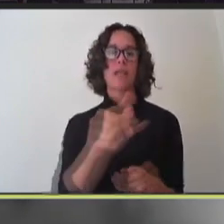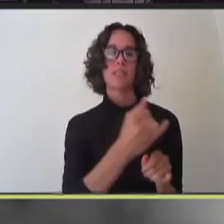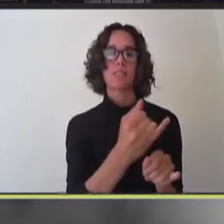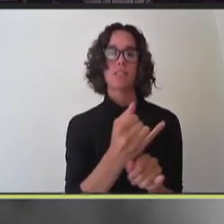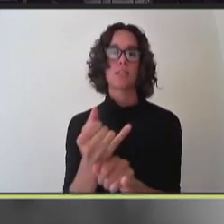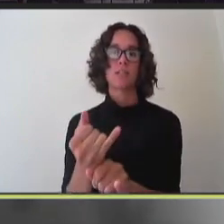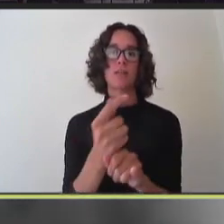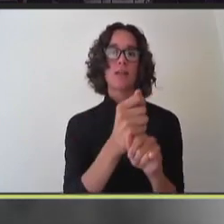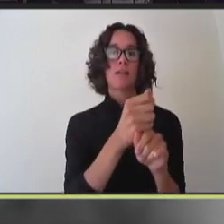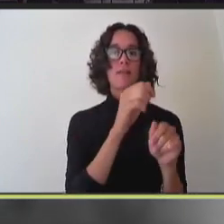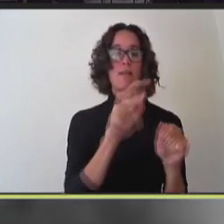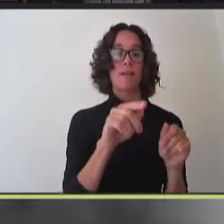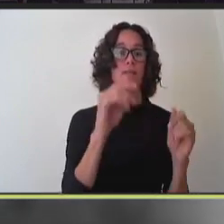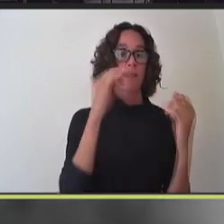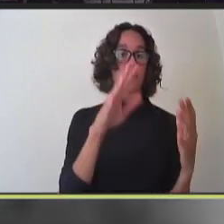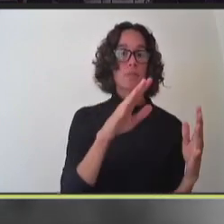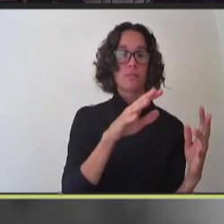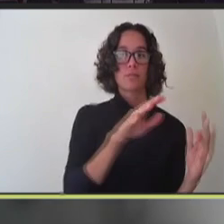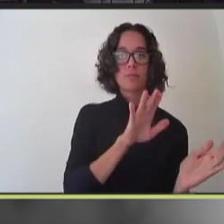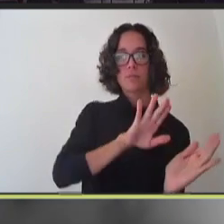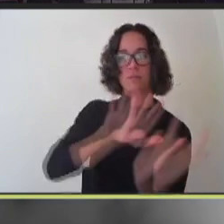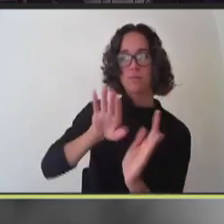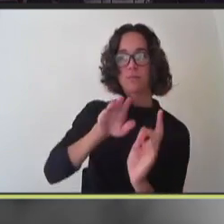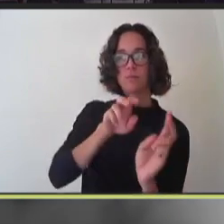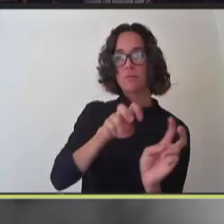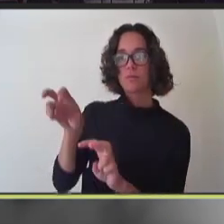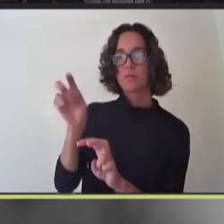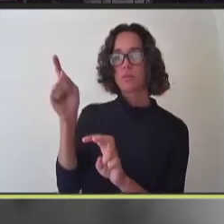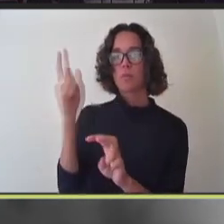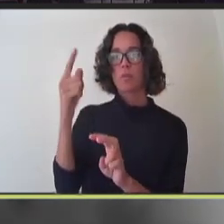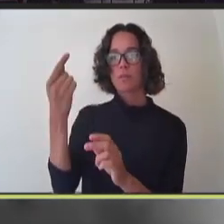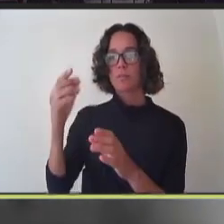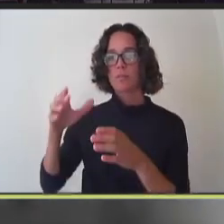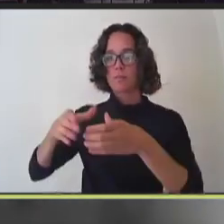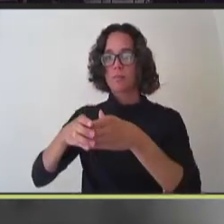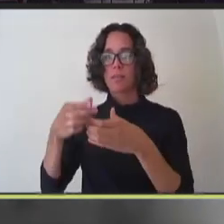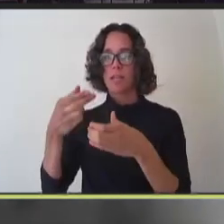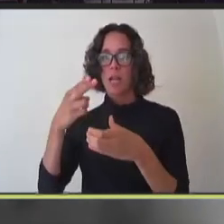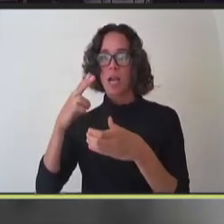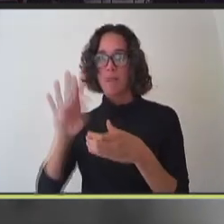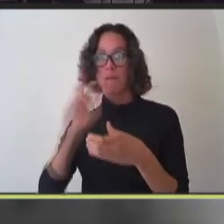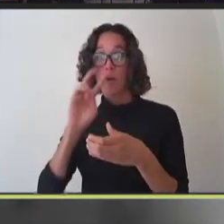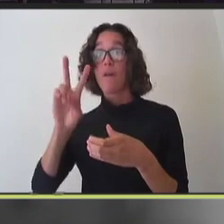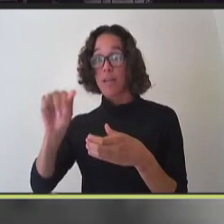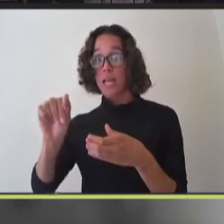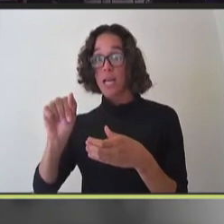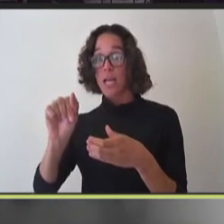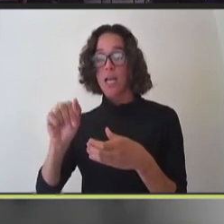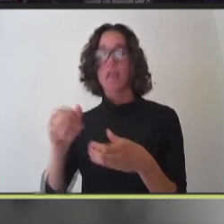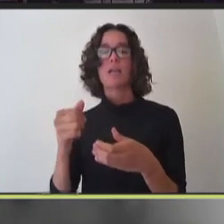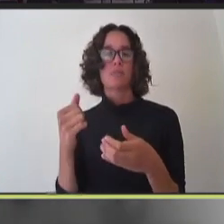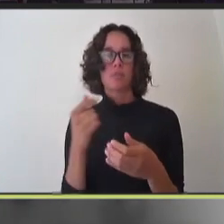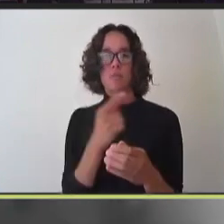into a centralized VA hub that is then -- we have the single connection to the IZ Gateway,